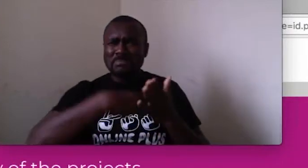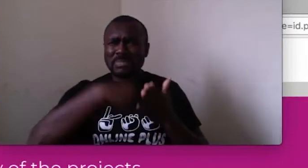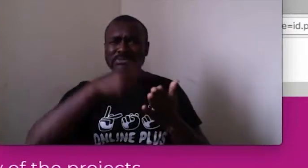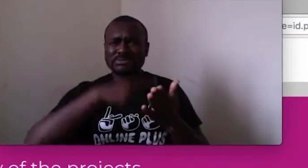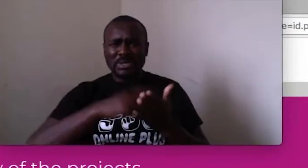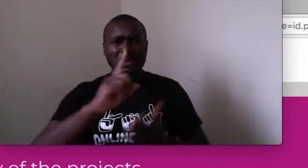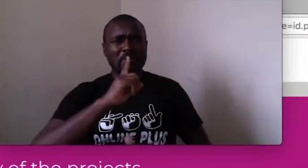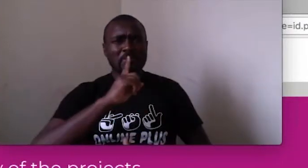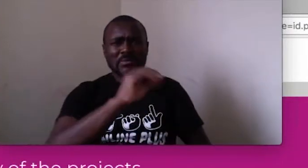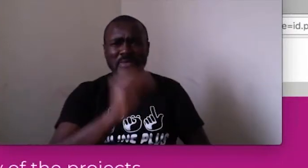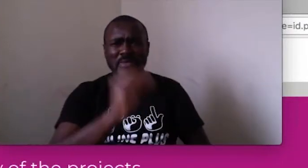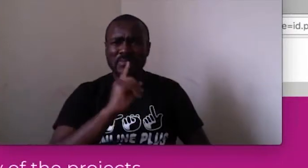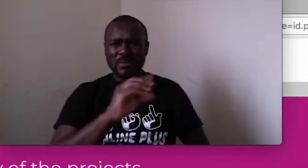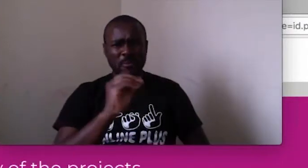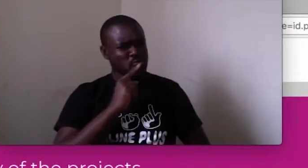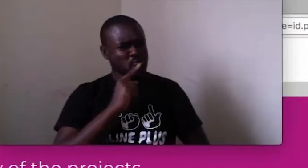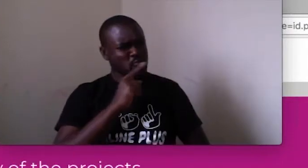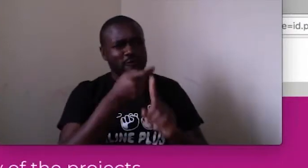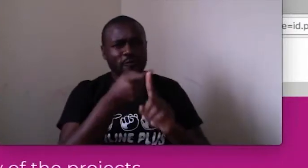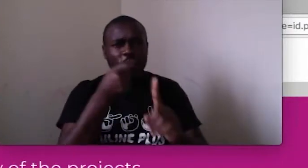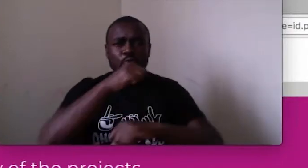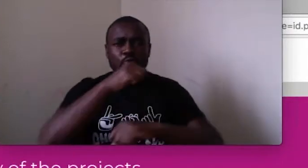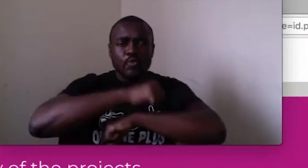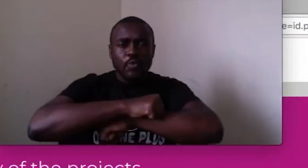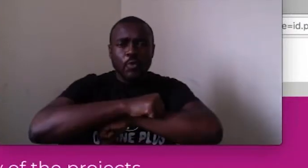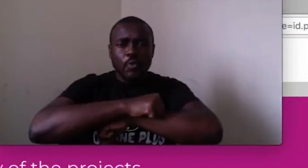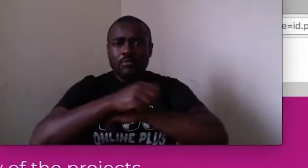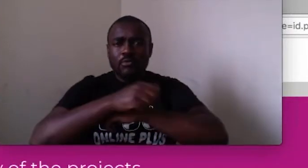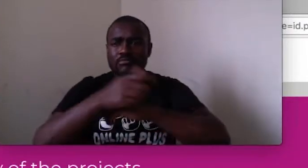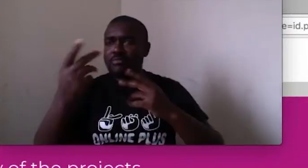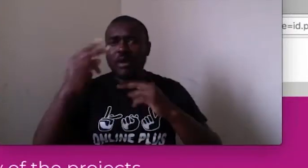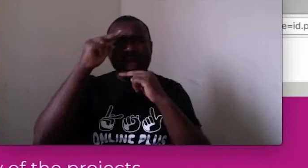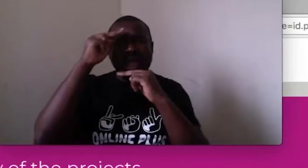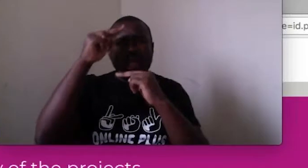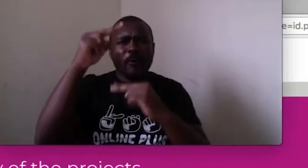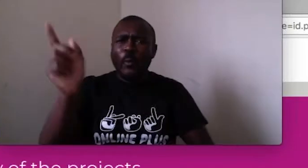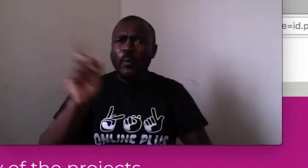you know, like mathematics How do people get 100 per cent?